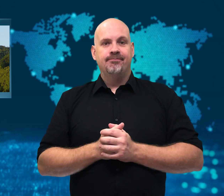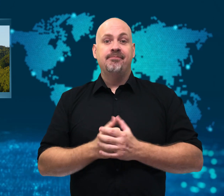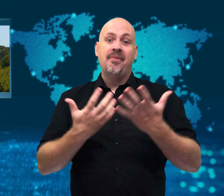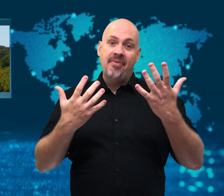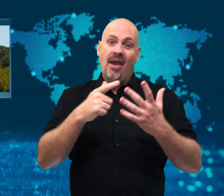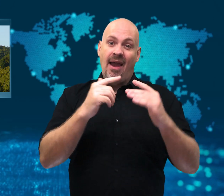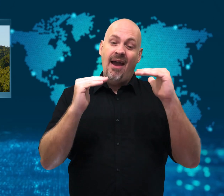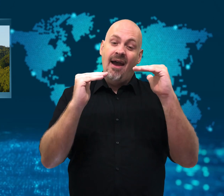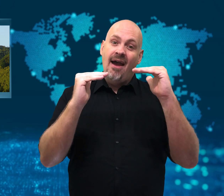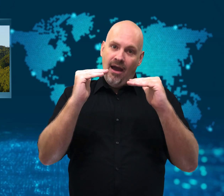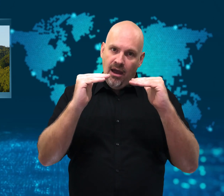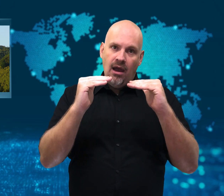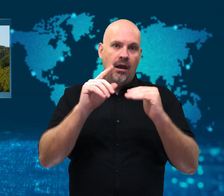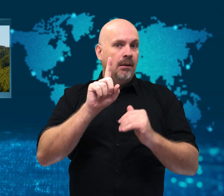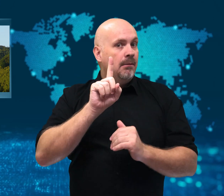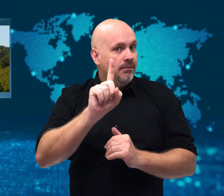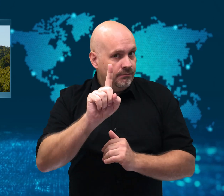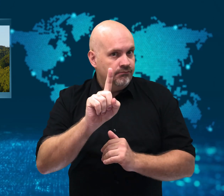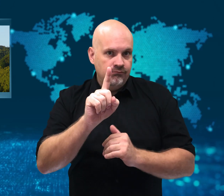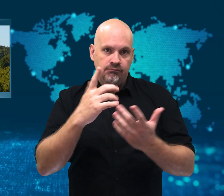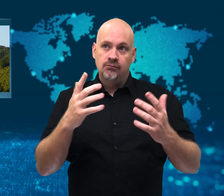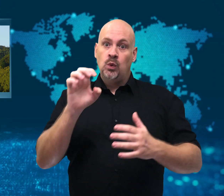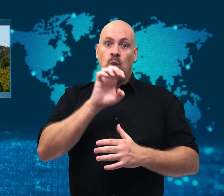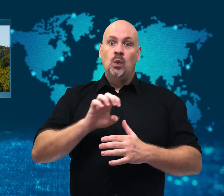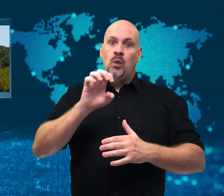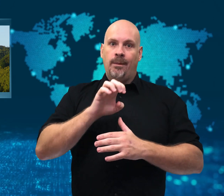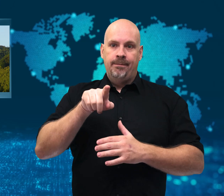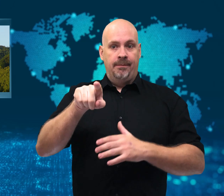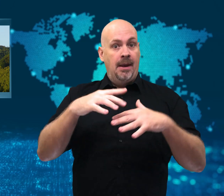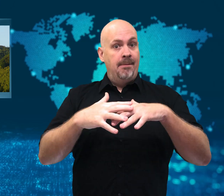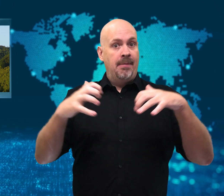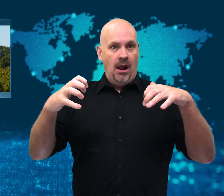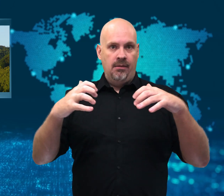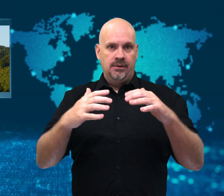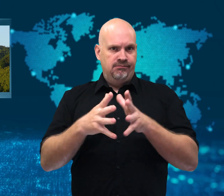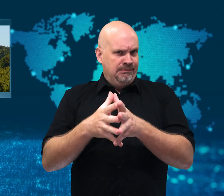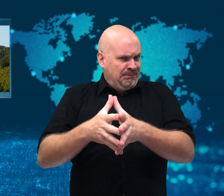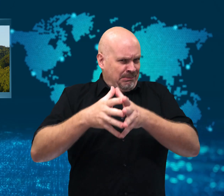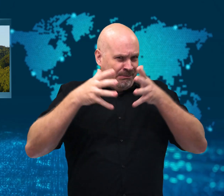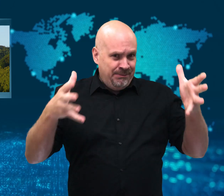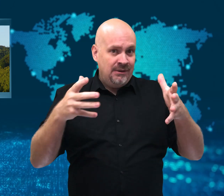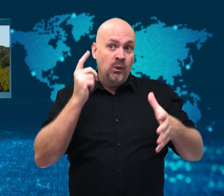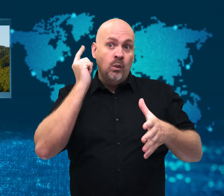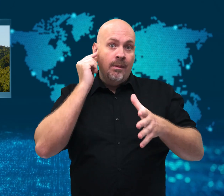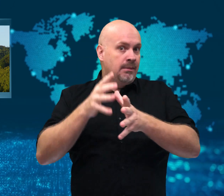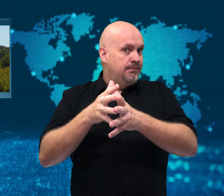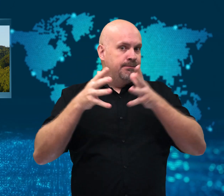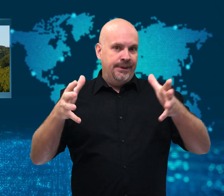it was found that women would hold 47.6% of the seats.